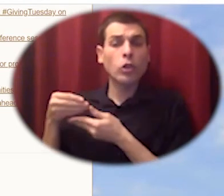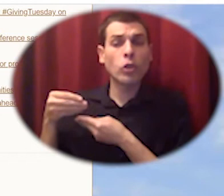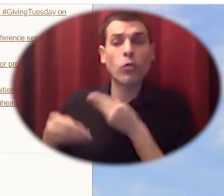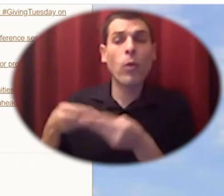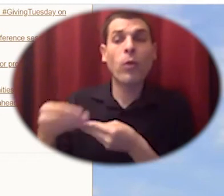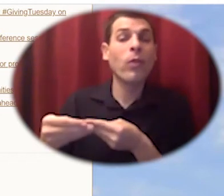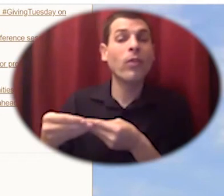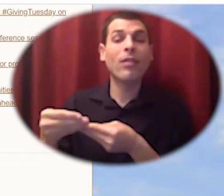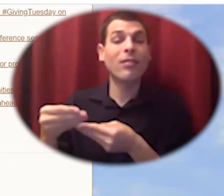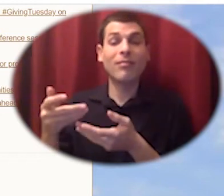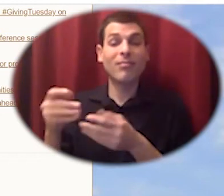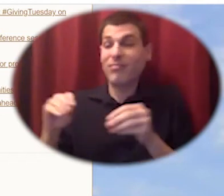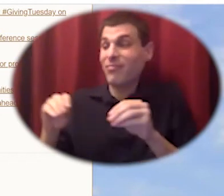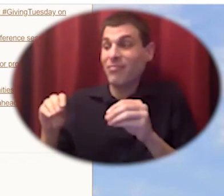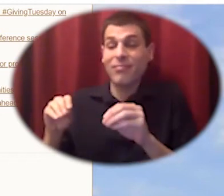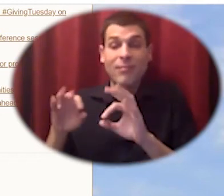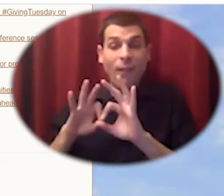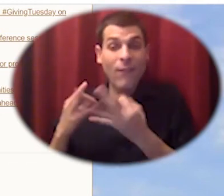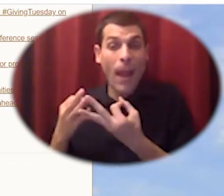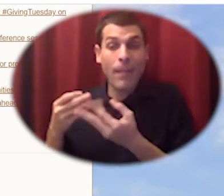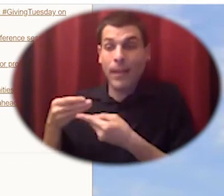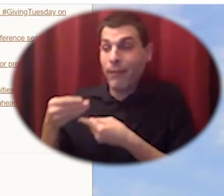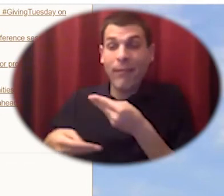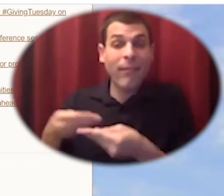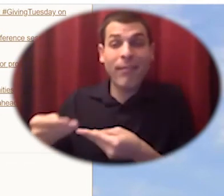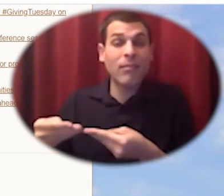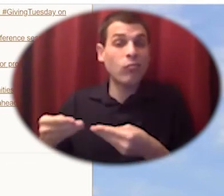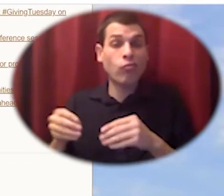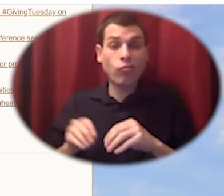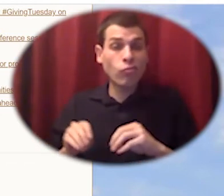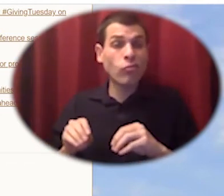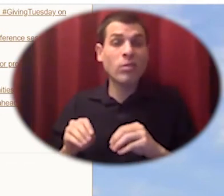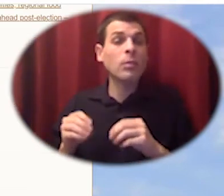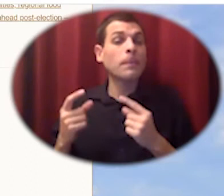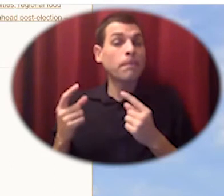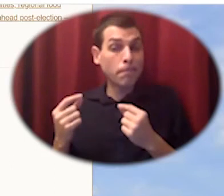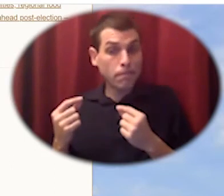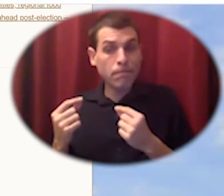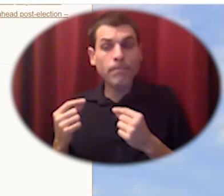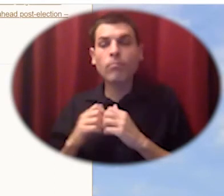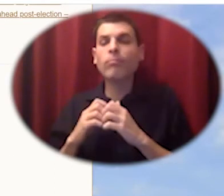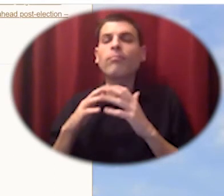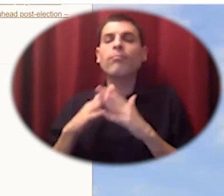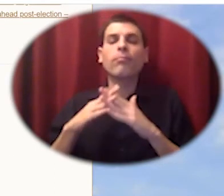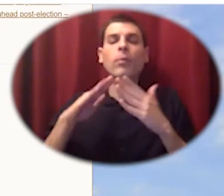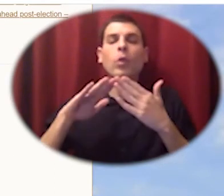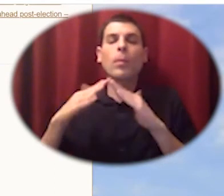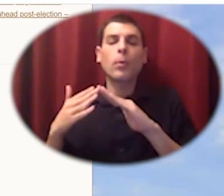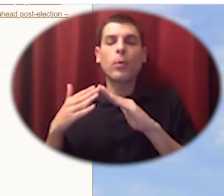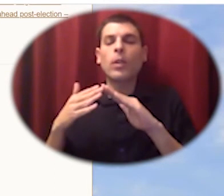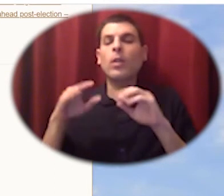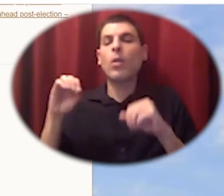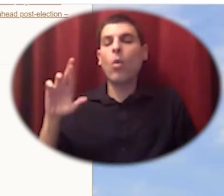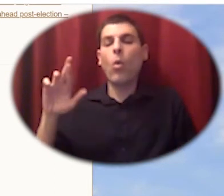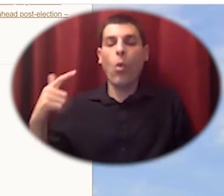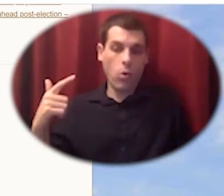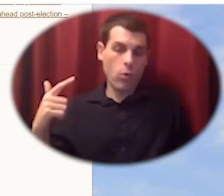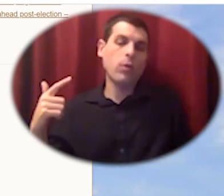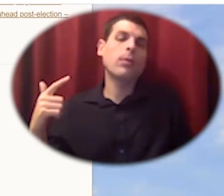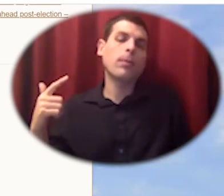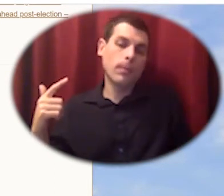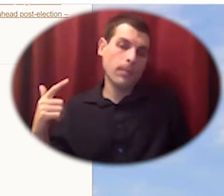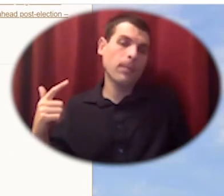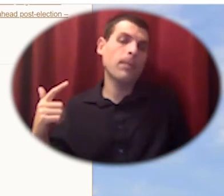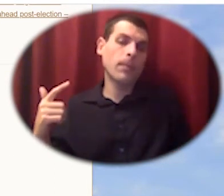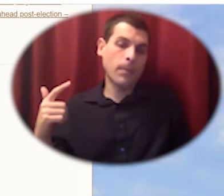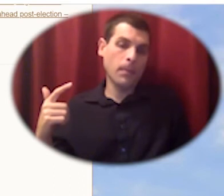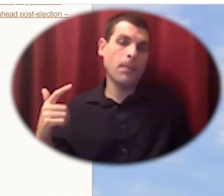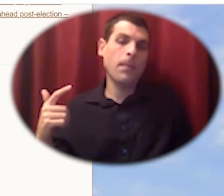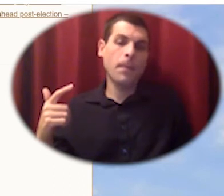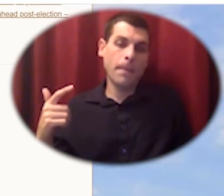and so their community organization working and organizing with other residents of maine